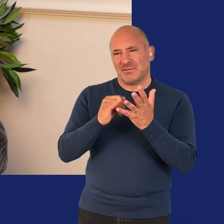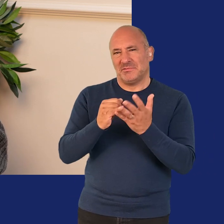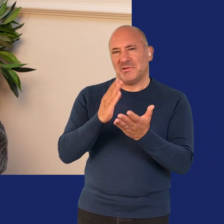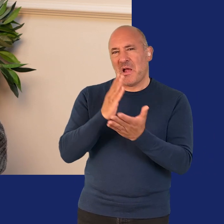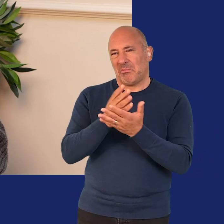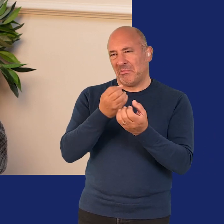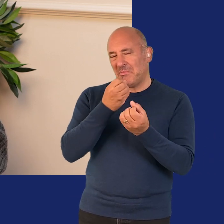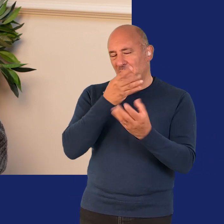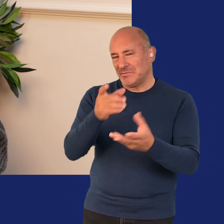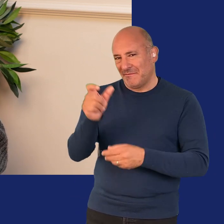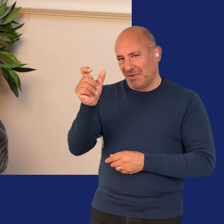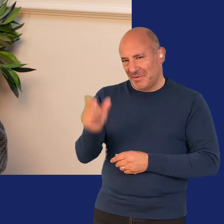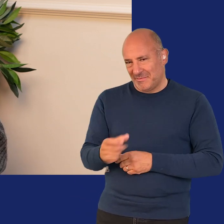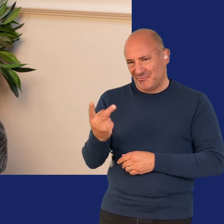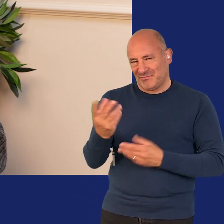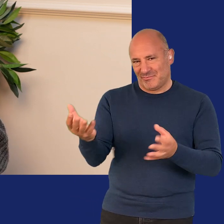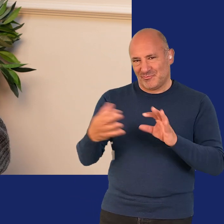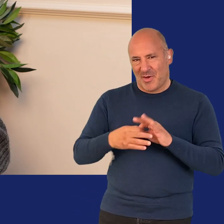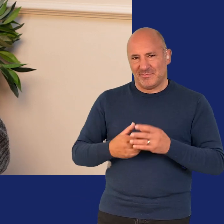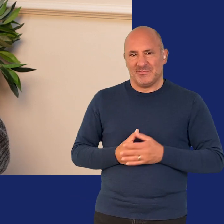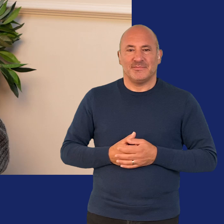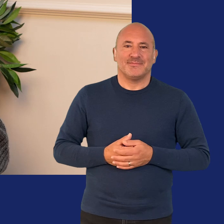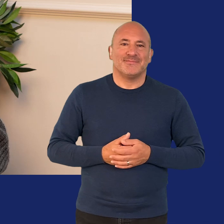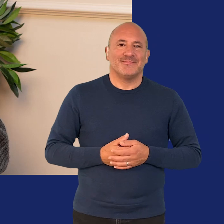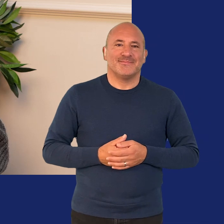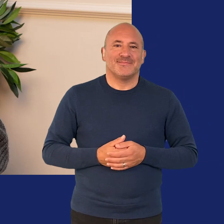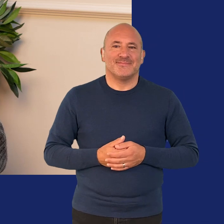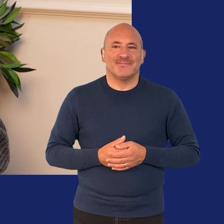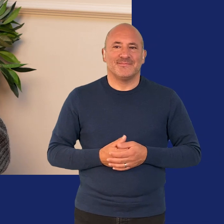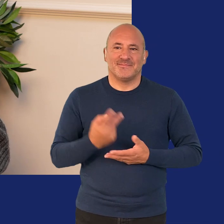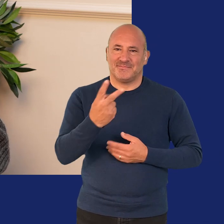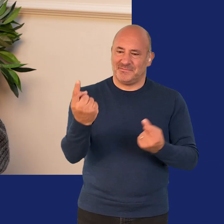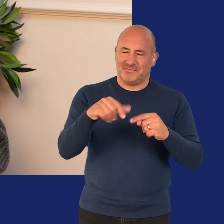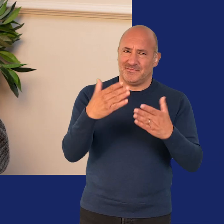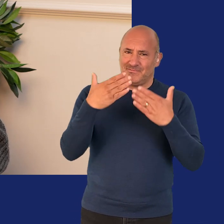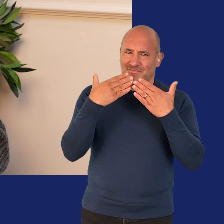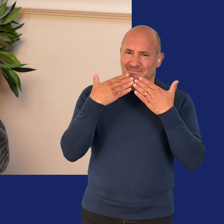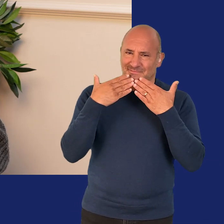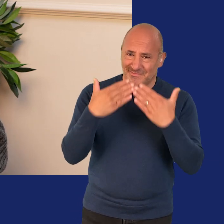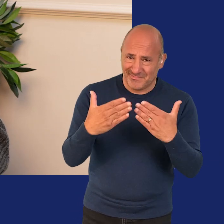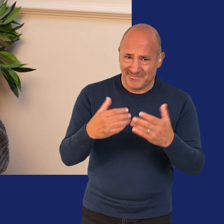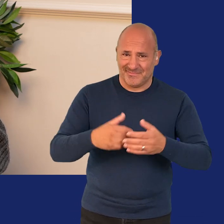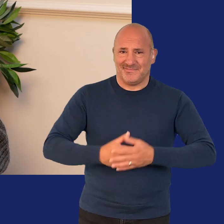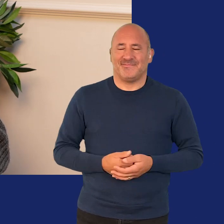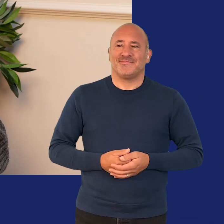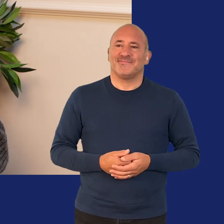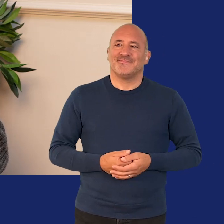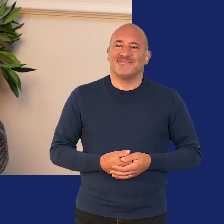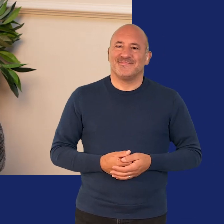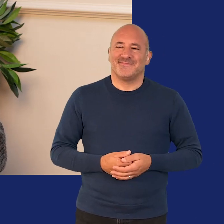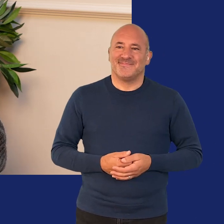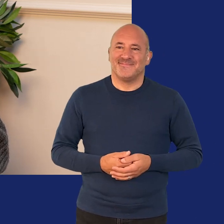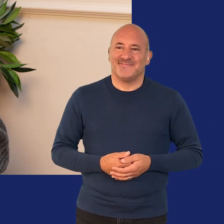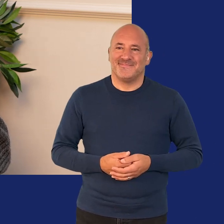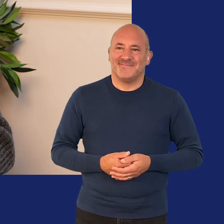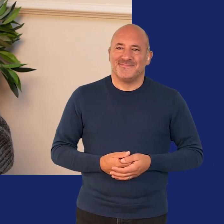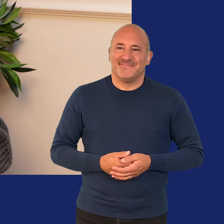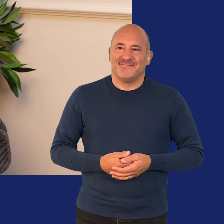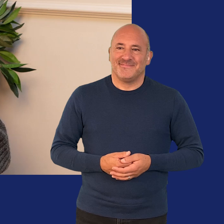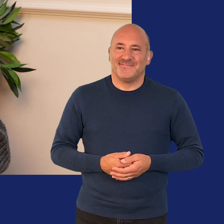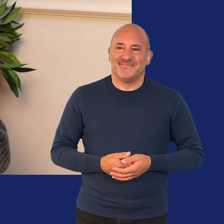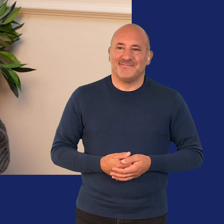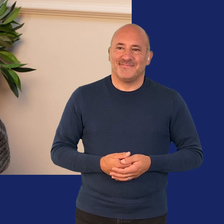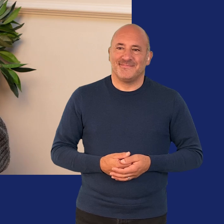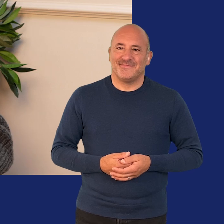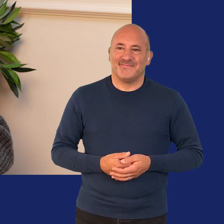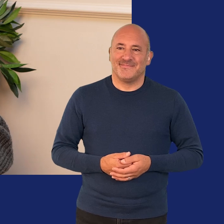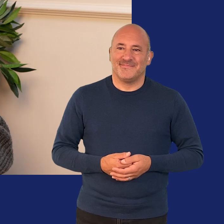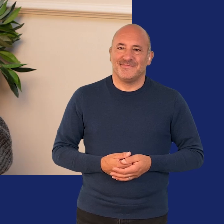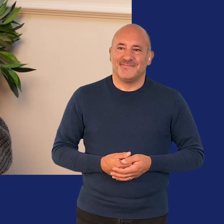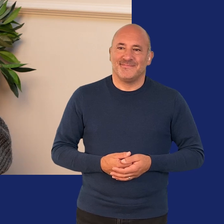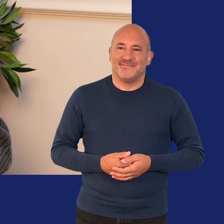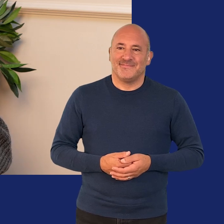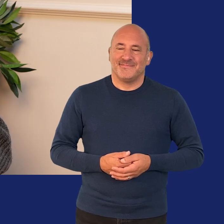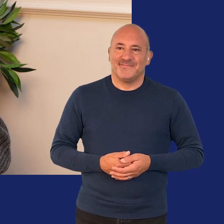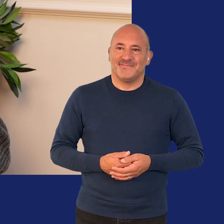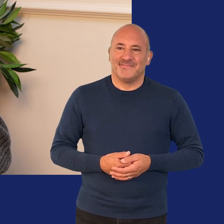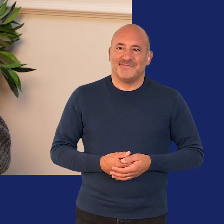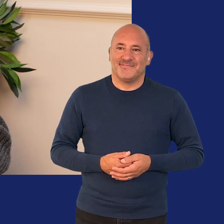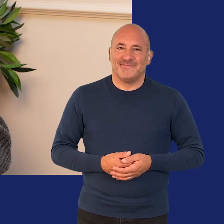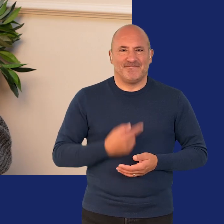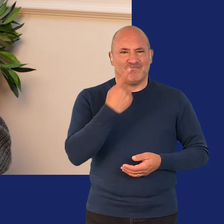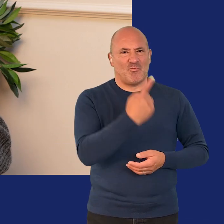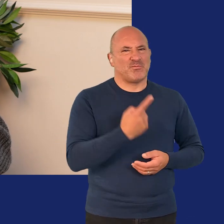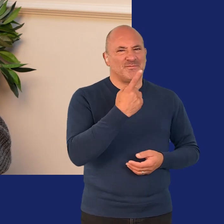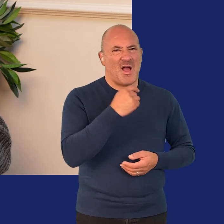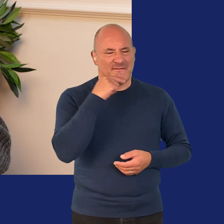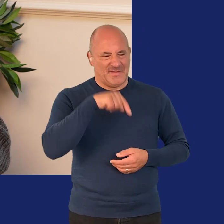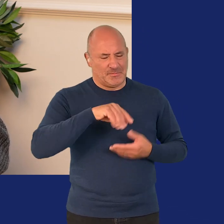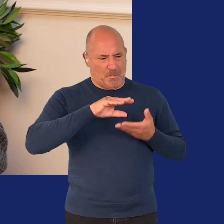A...Adam, and the certainly wonderful Jess, so like, uh, thank you so much for